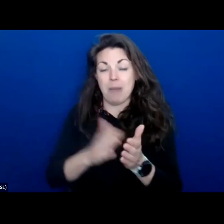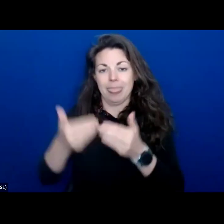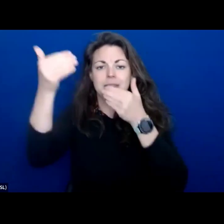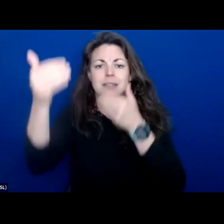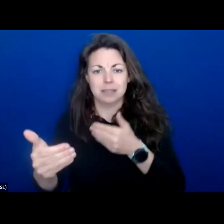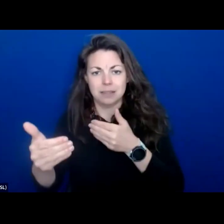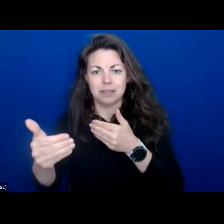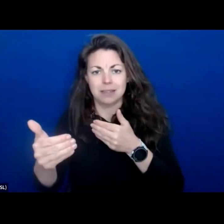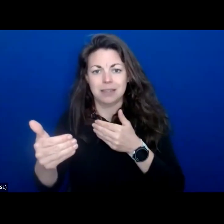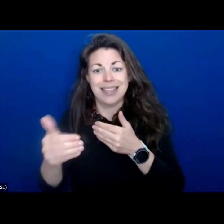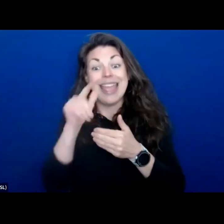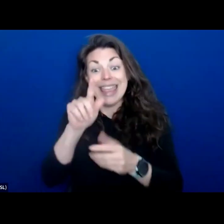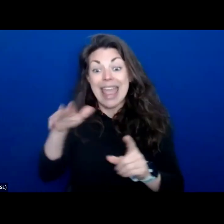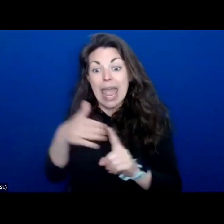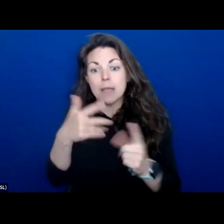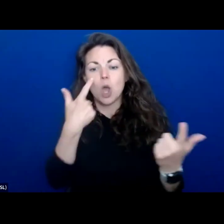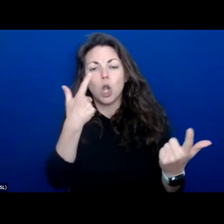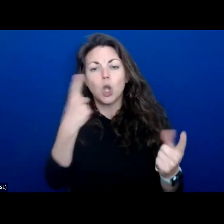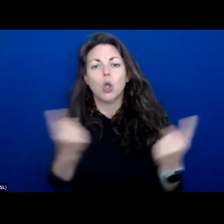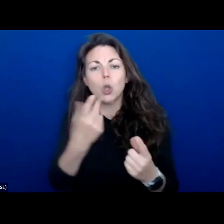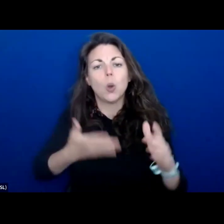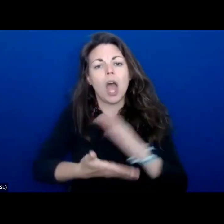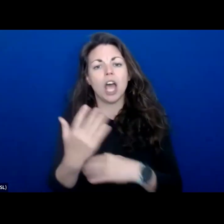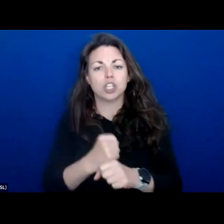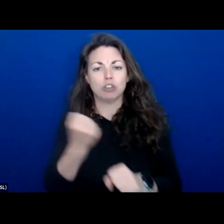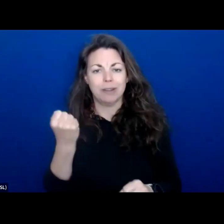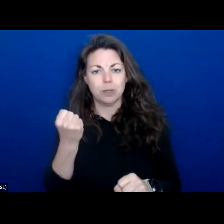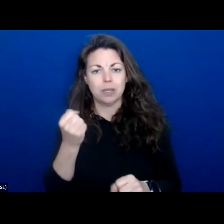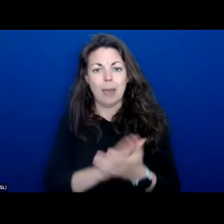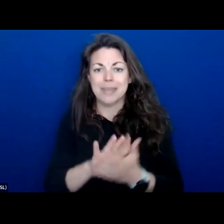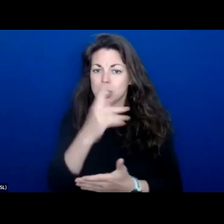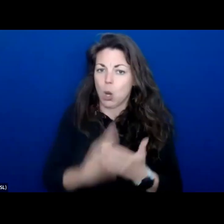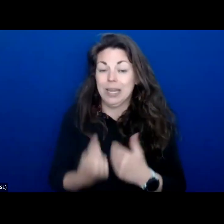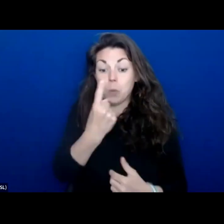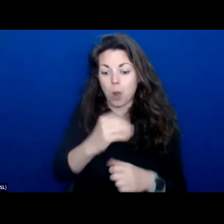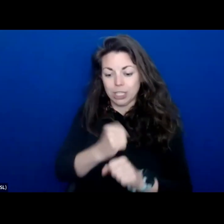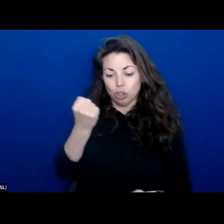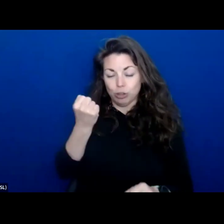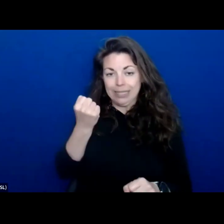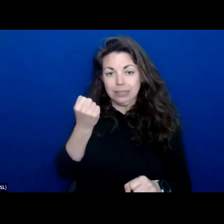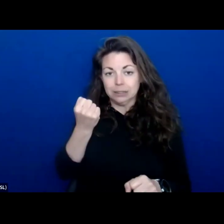undergraduates, so people who only had their first degree. And I don't even know if these exist anymore,